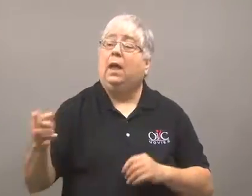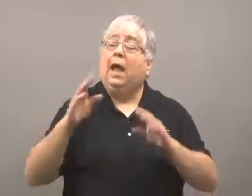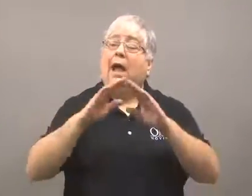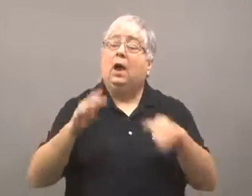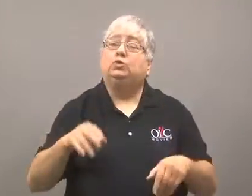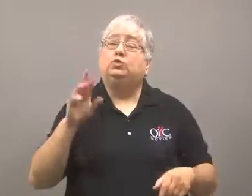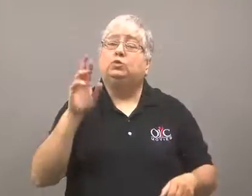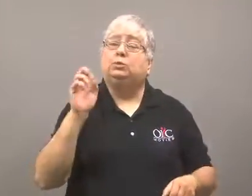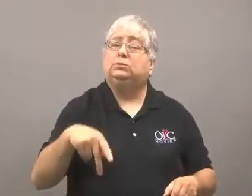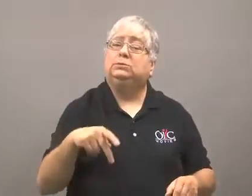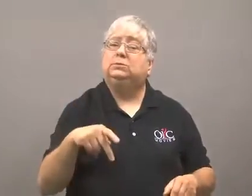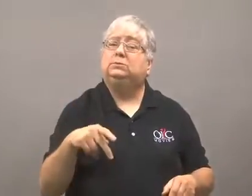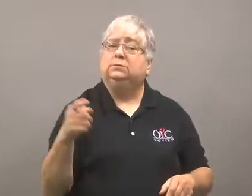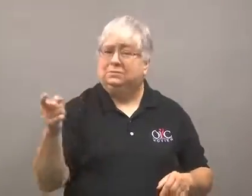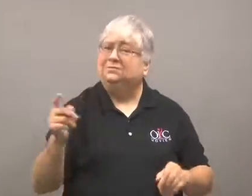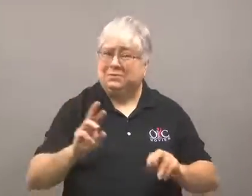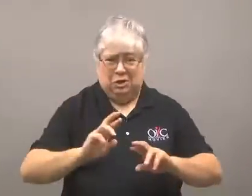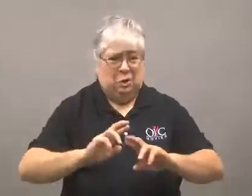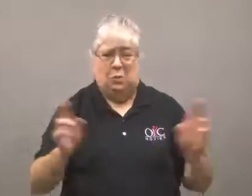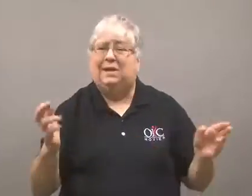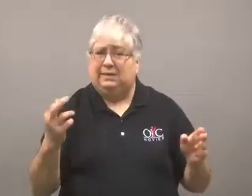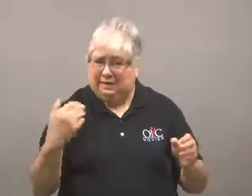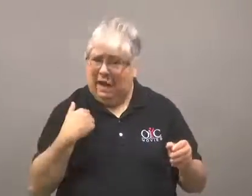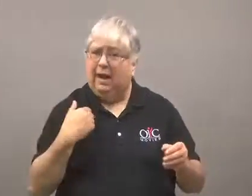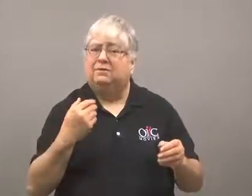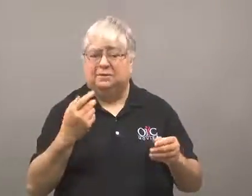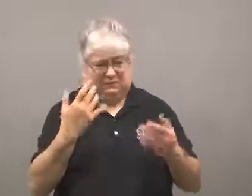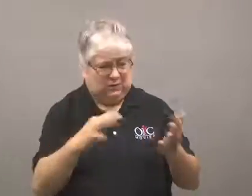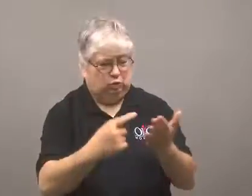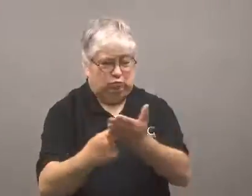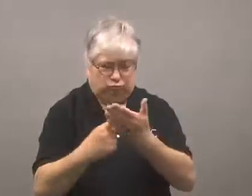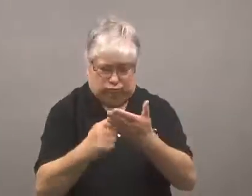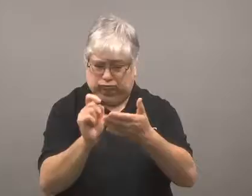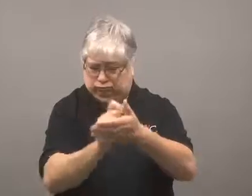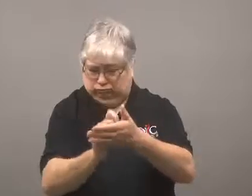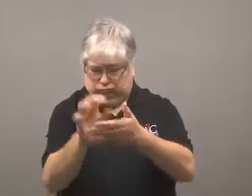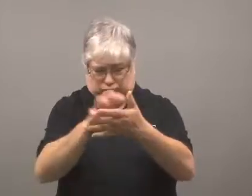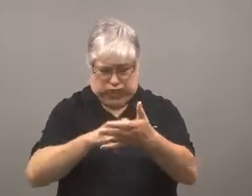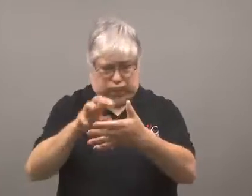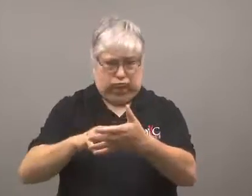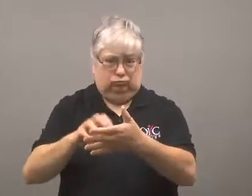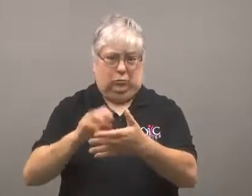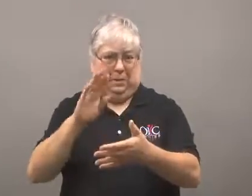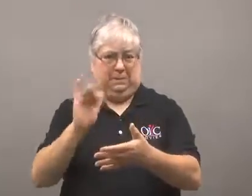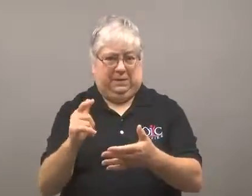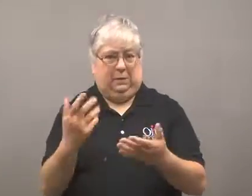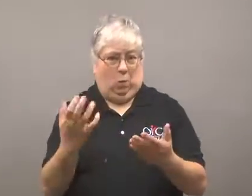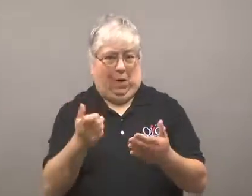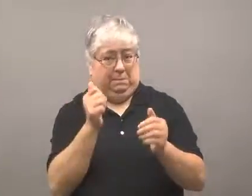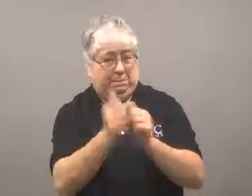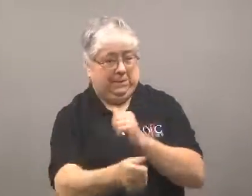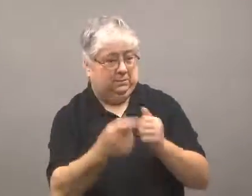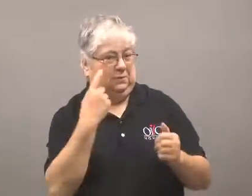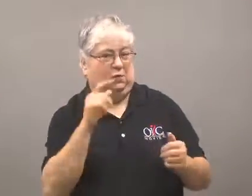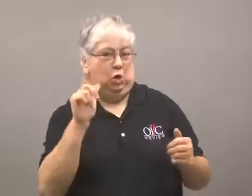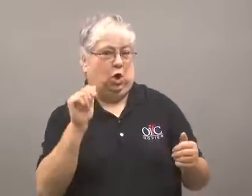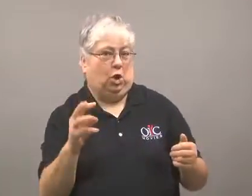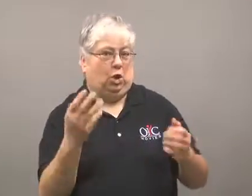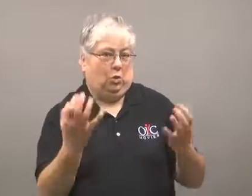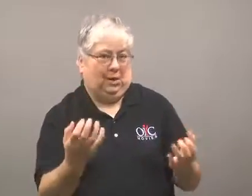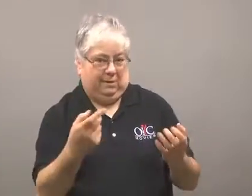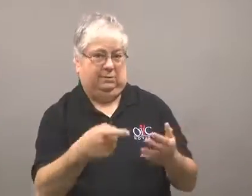The House of Representatives has already drafted a bill.